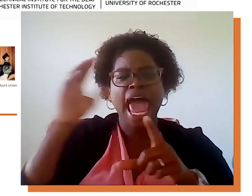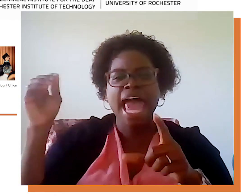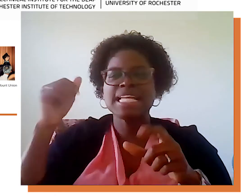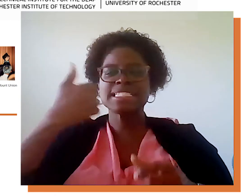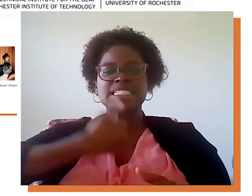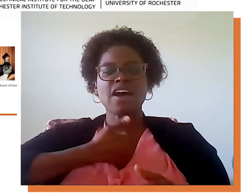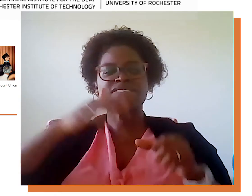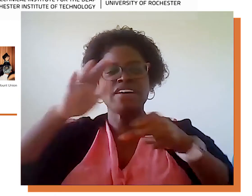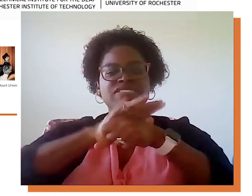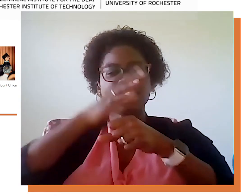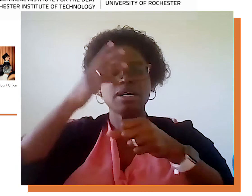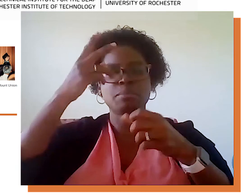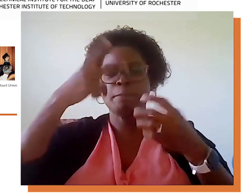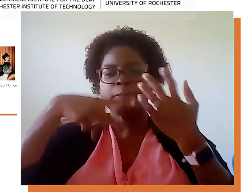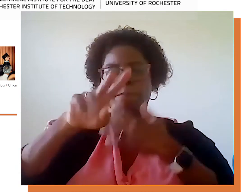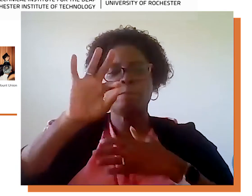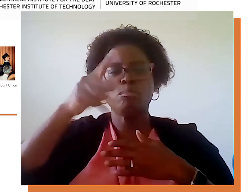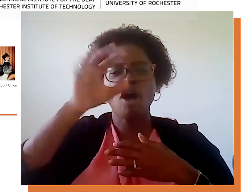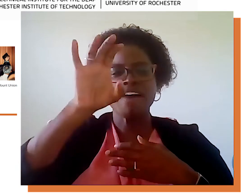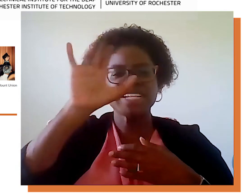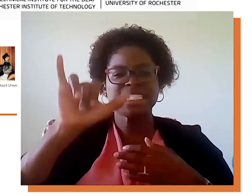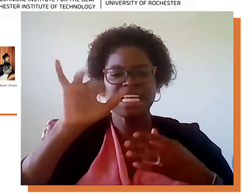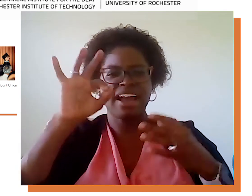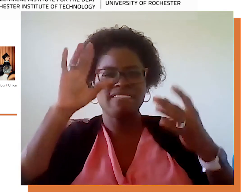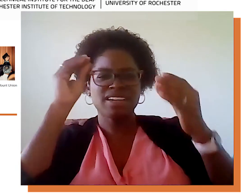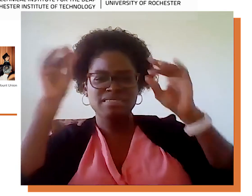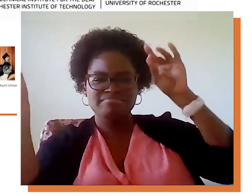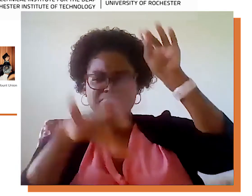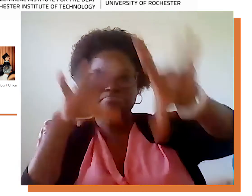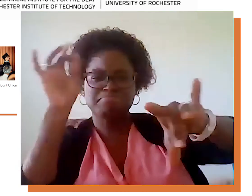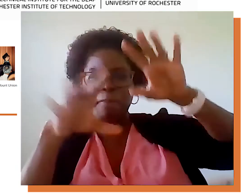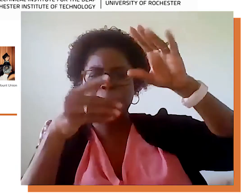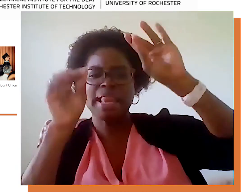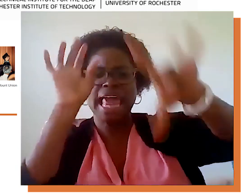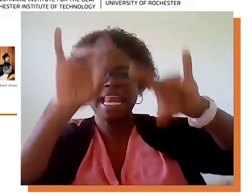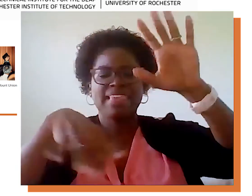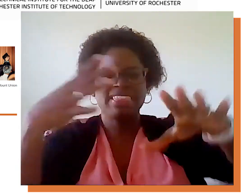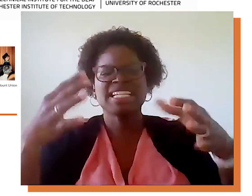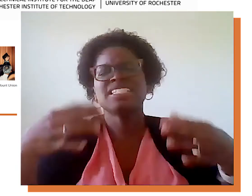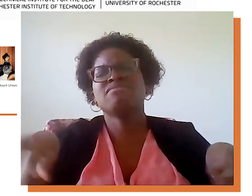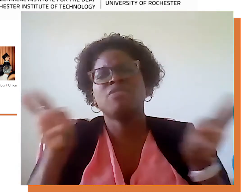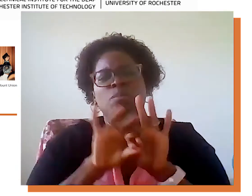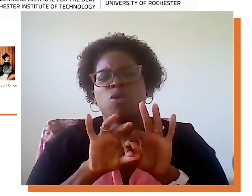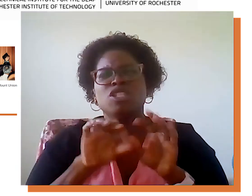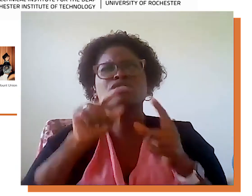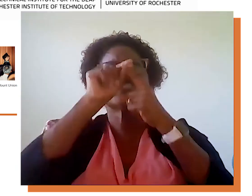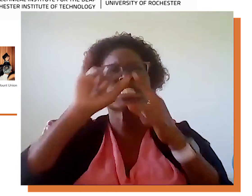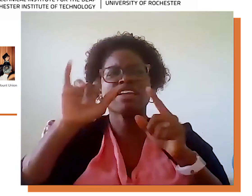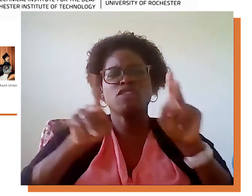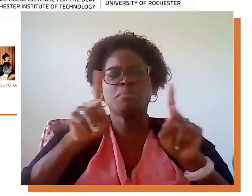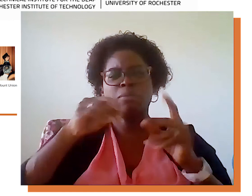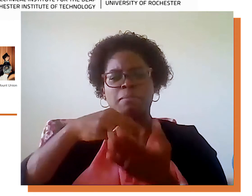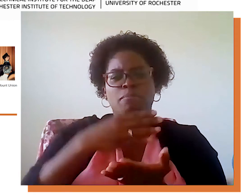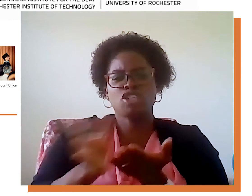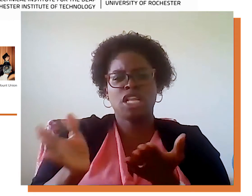That early exposure to her academic experiences were like a prophecy. She was planting seeds